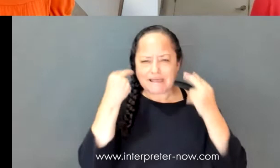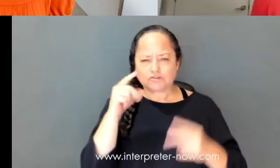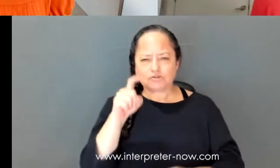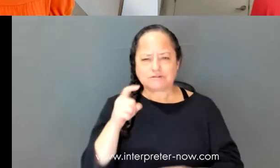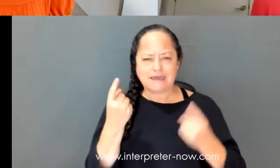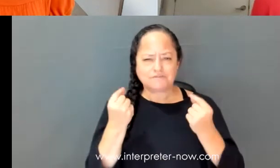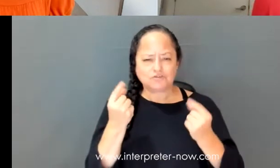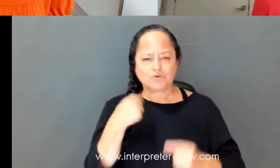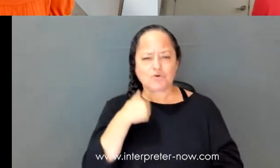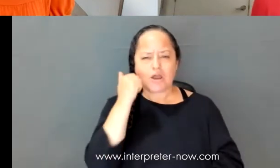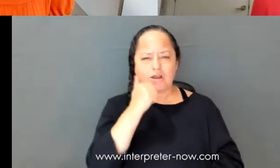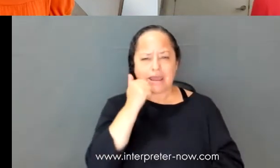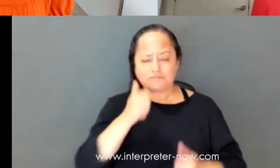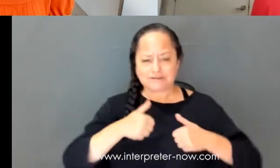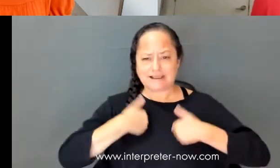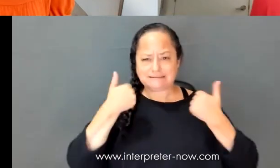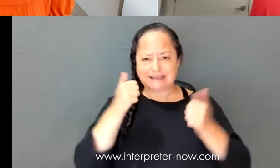lives in every situation that we're in.